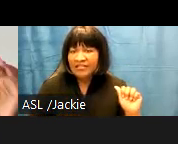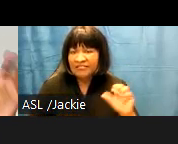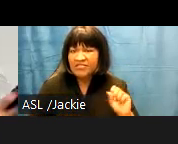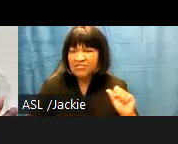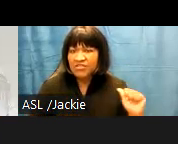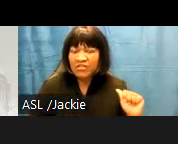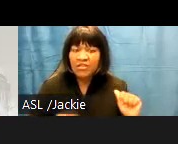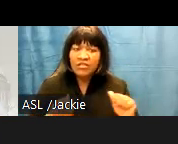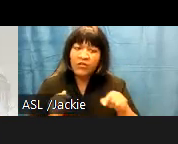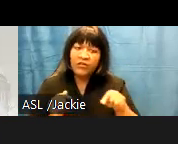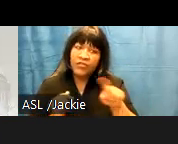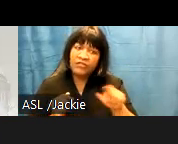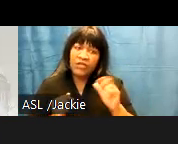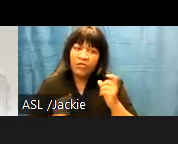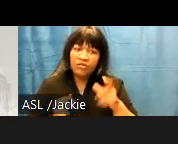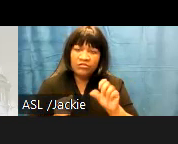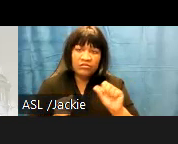I want to call this out. Social security is a